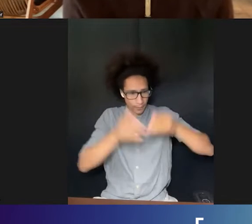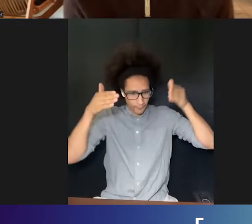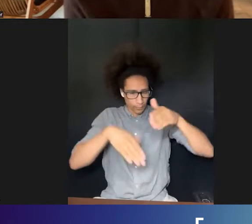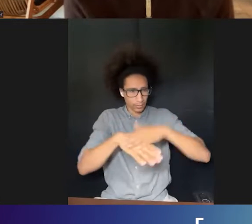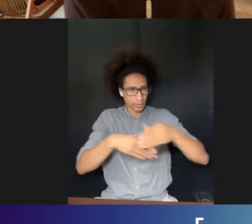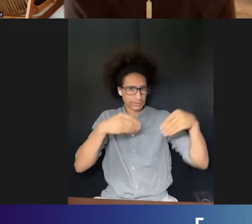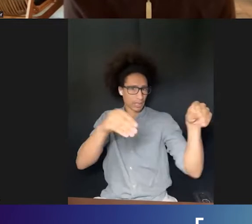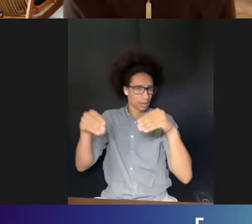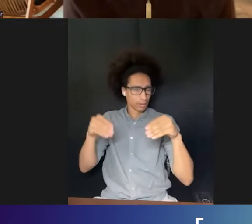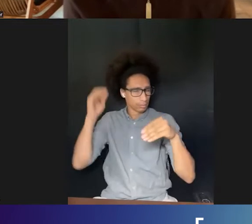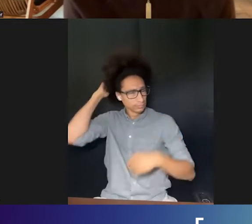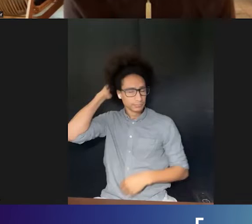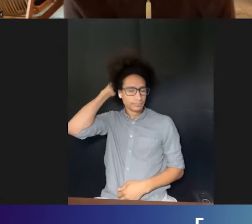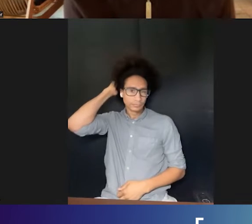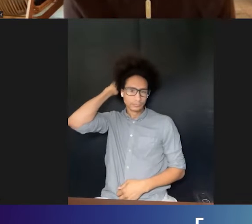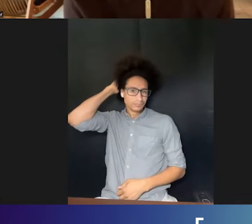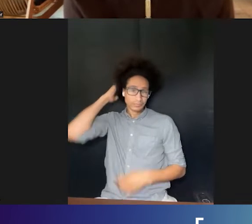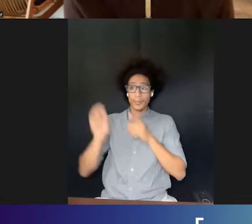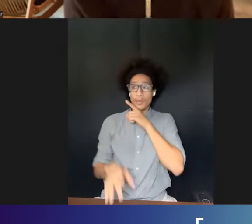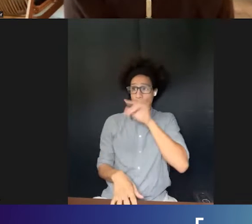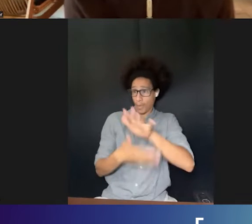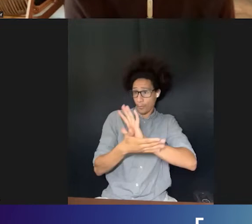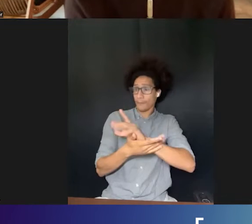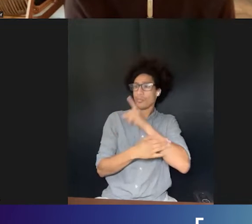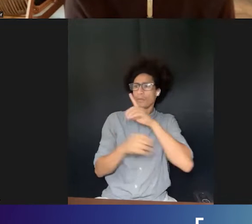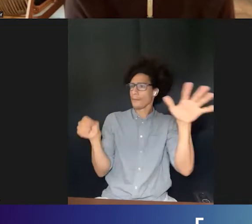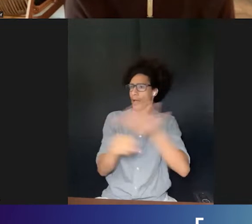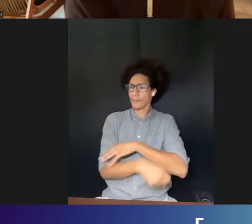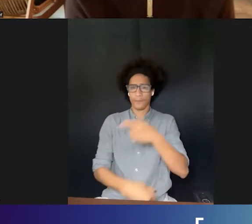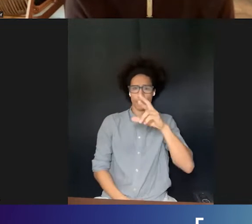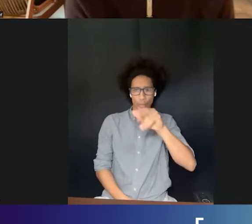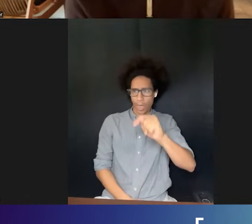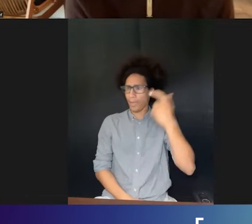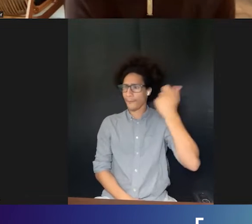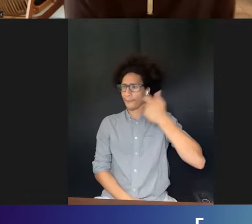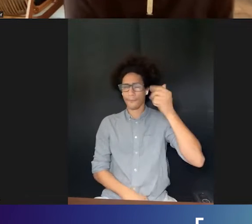that was an entirely grant funded film. So we're in a very fortunate position to sort of, you know,